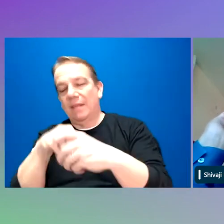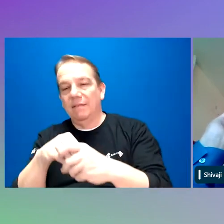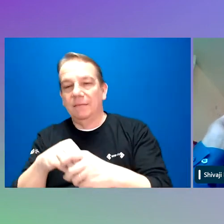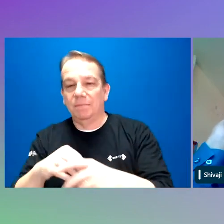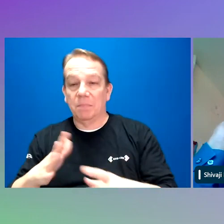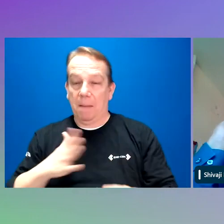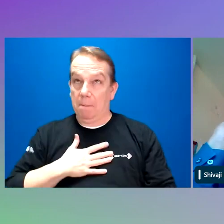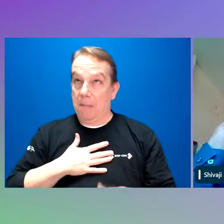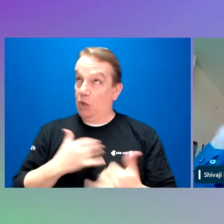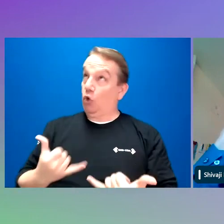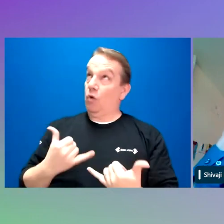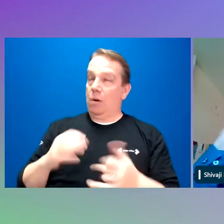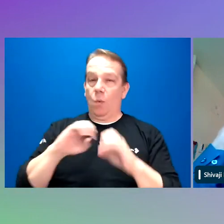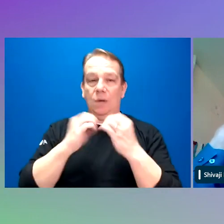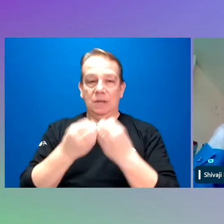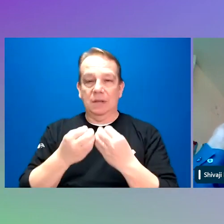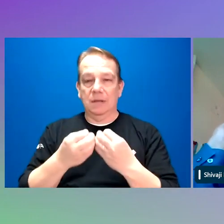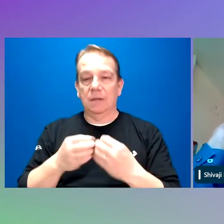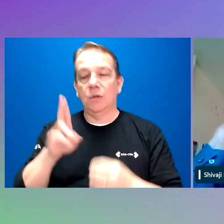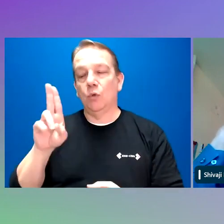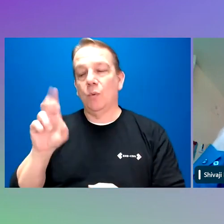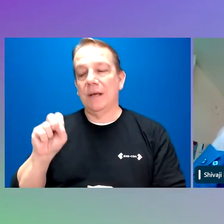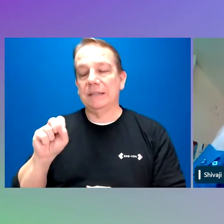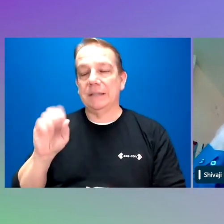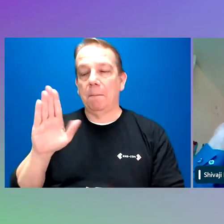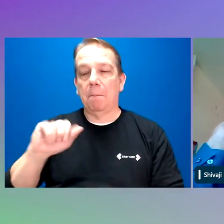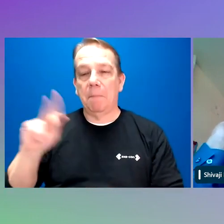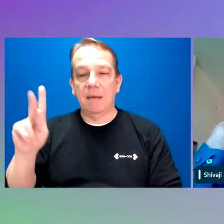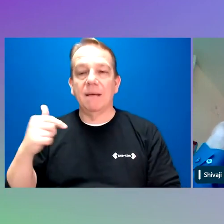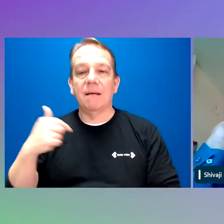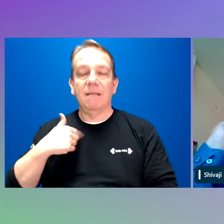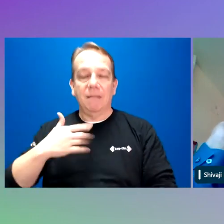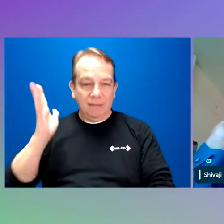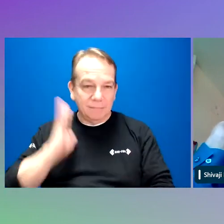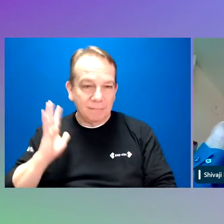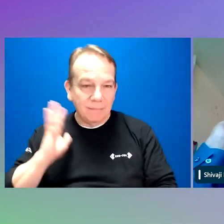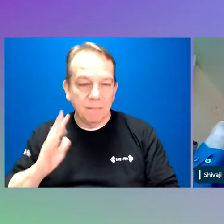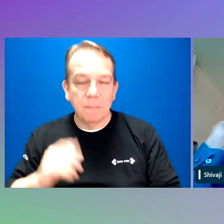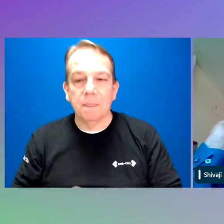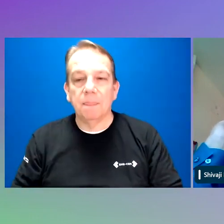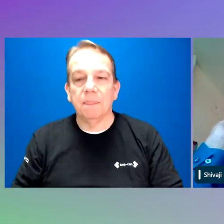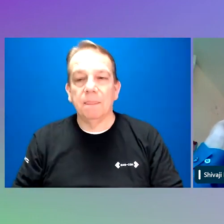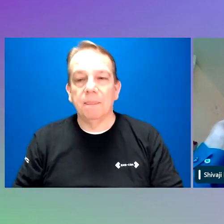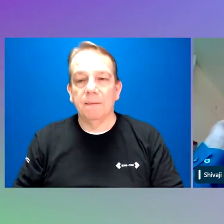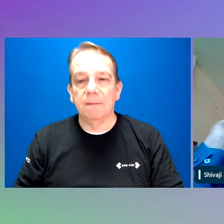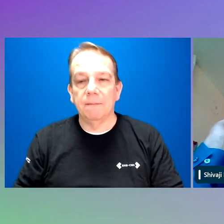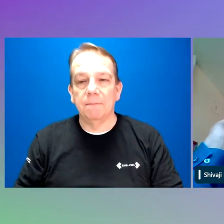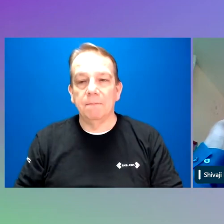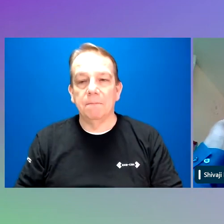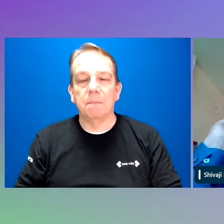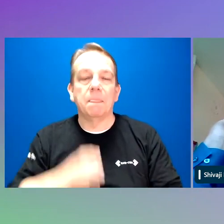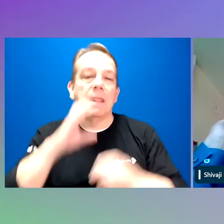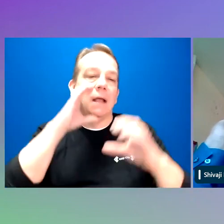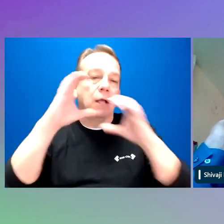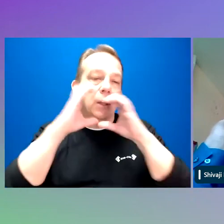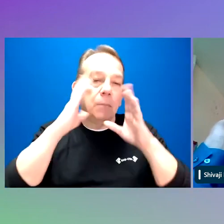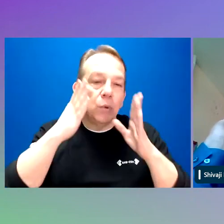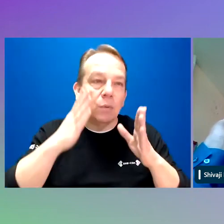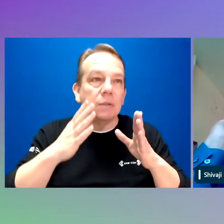US Bank, but I have previously been, uh, communications